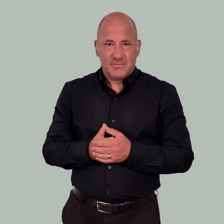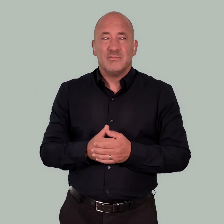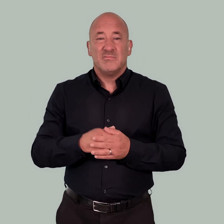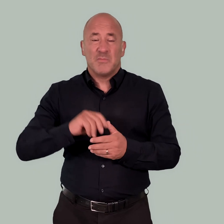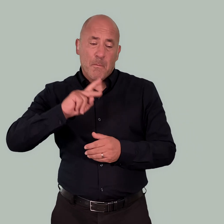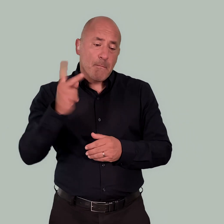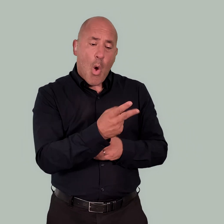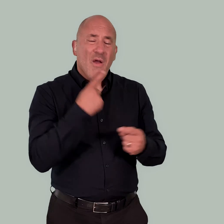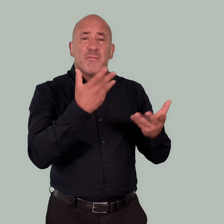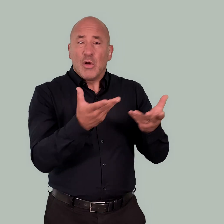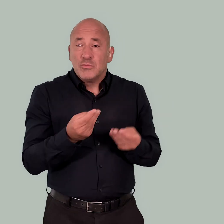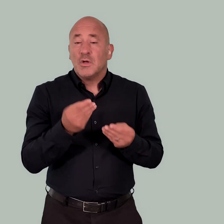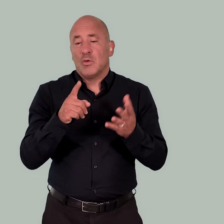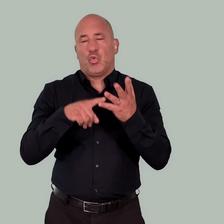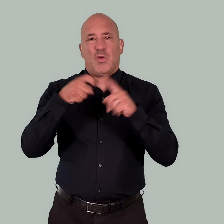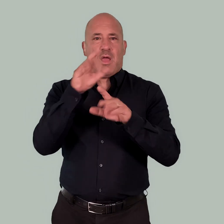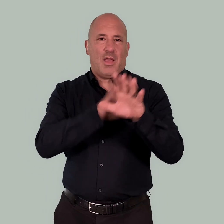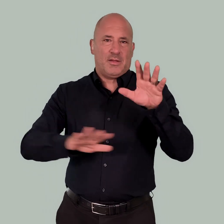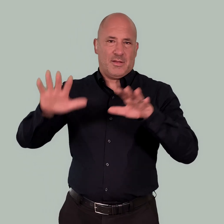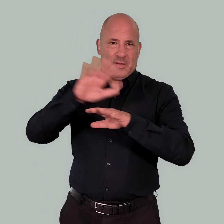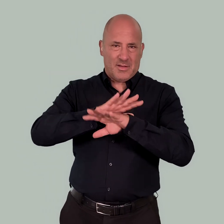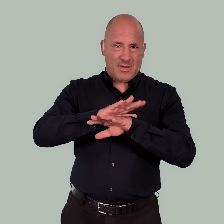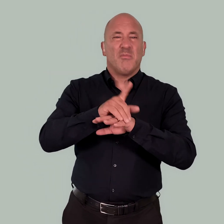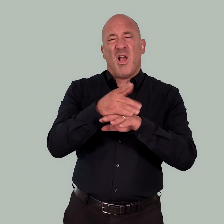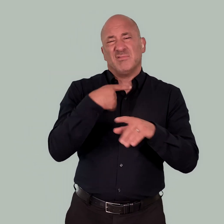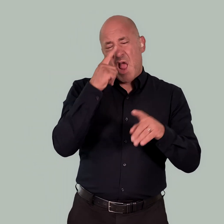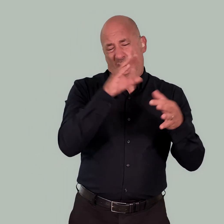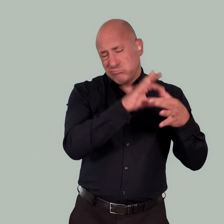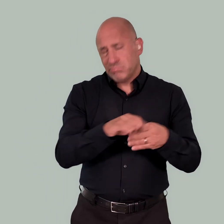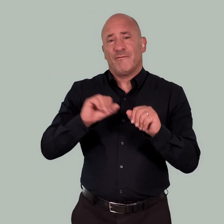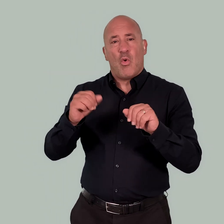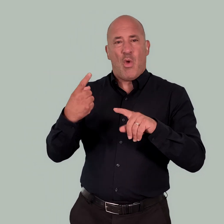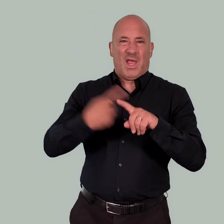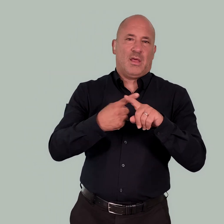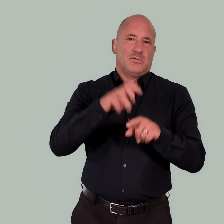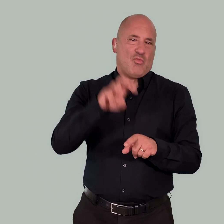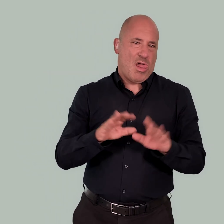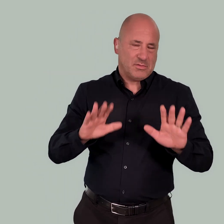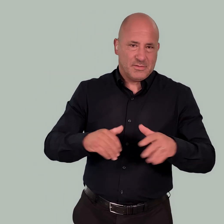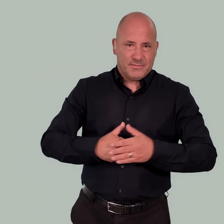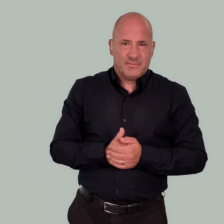Both sources cover the United Kingdom, although will be broadly applicable to England and Wales.